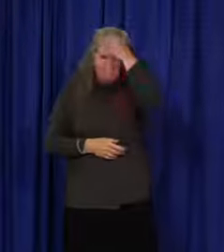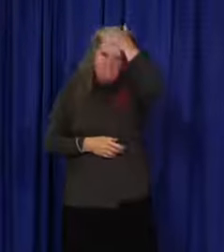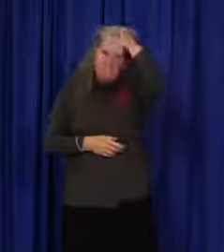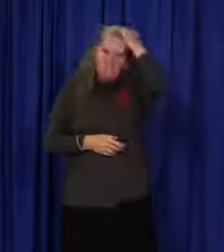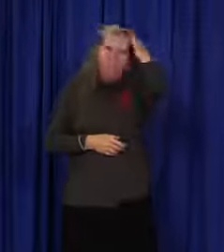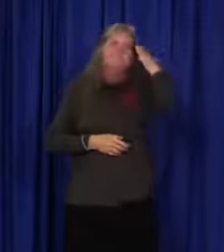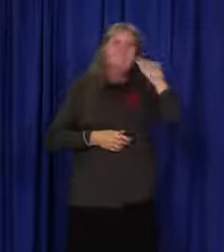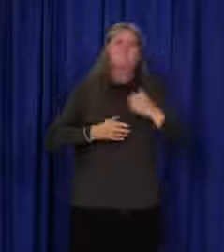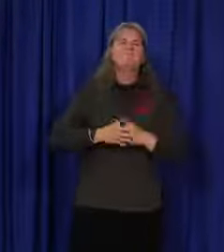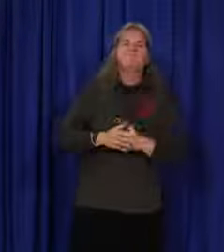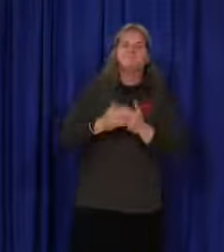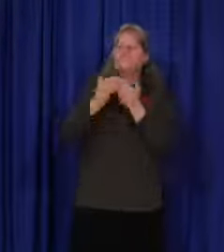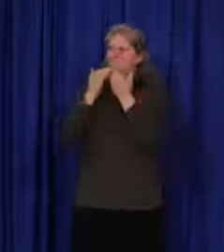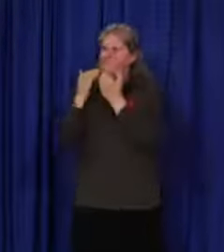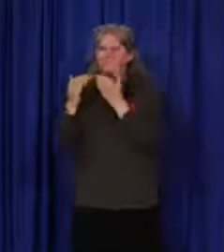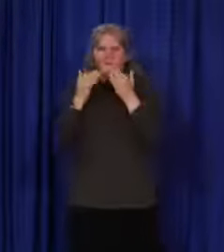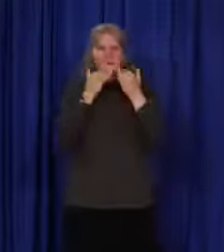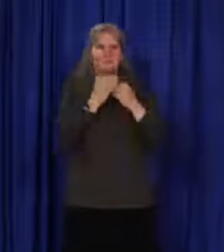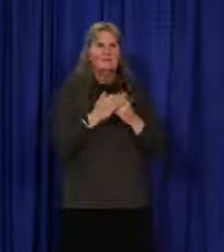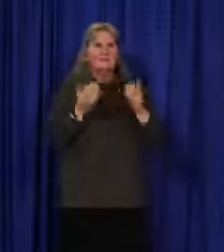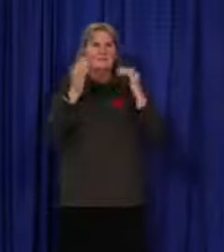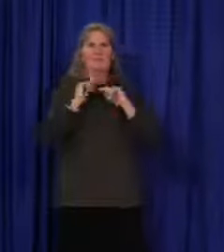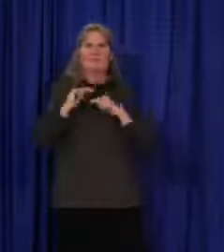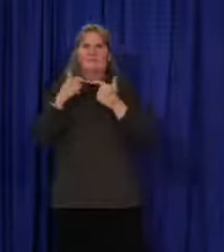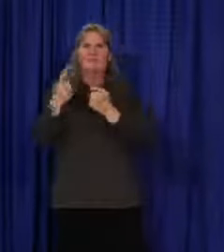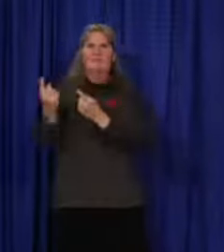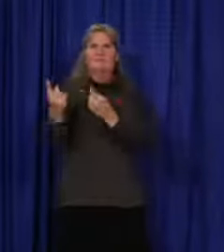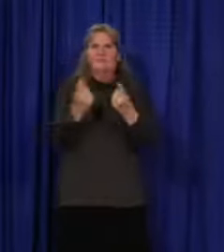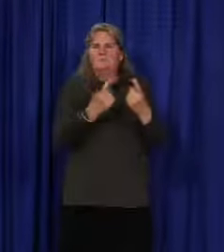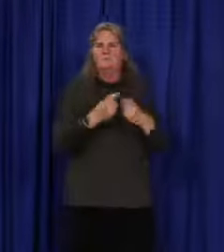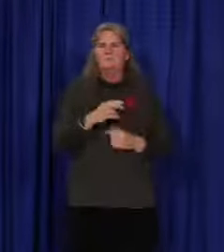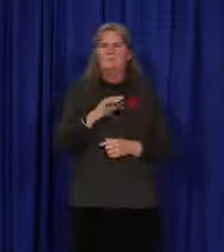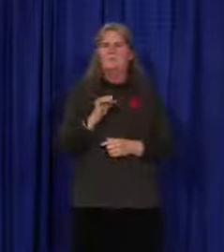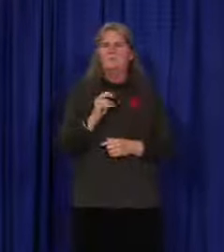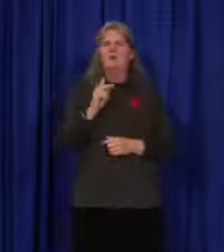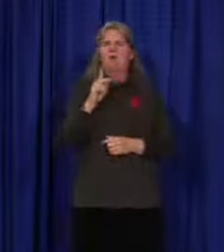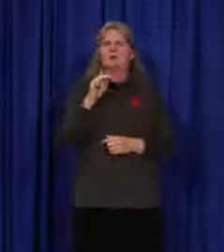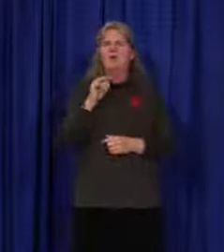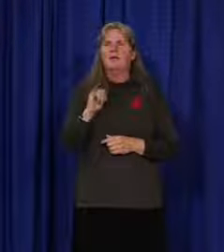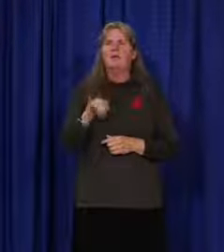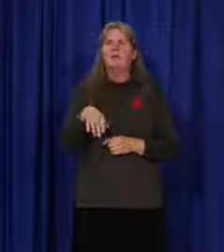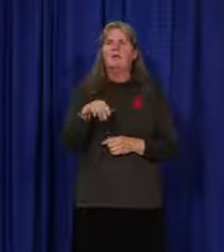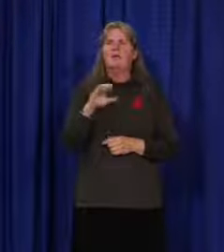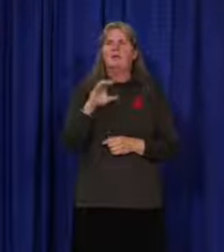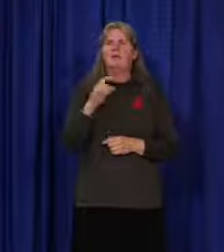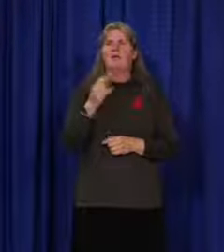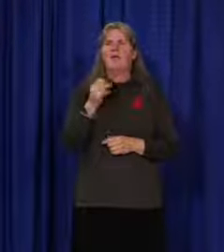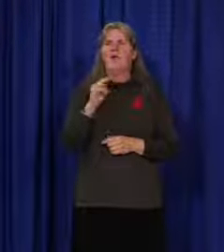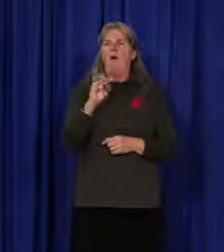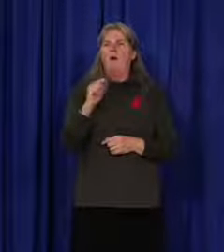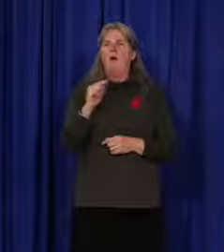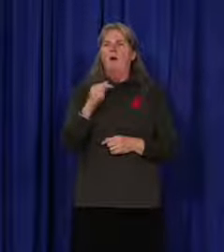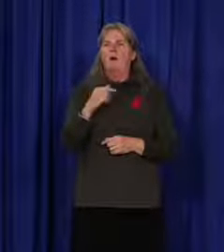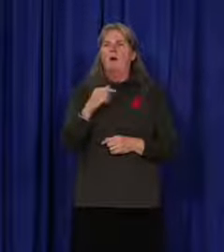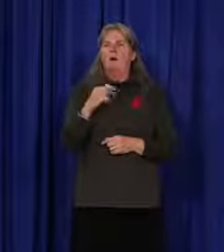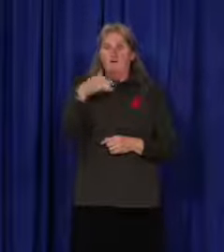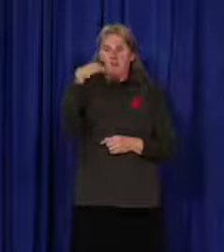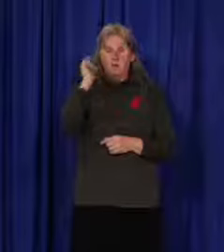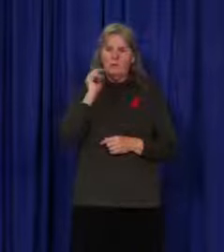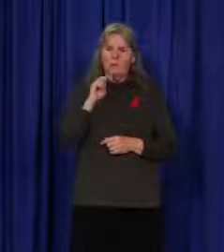that's renting the facility. Thank you. Followup, Jackie?